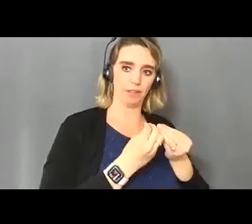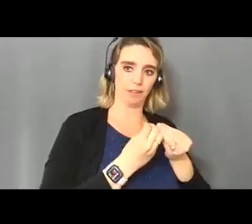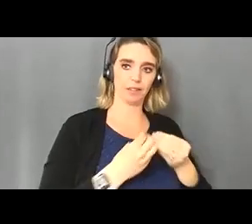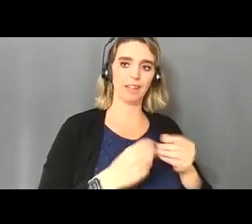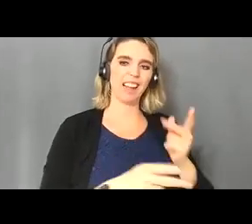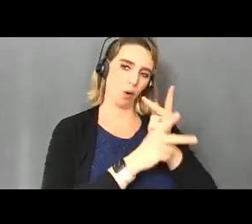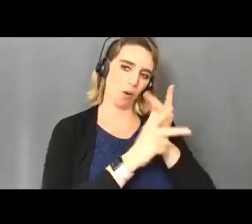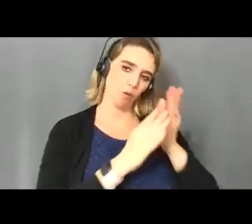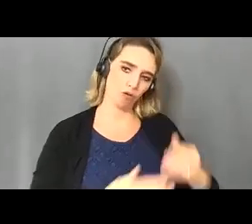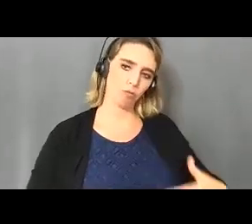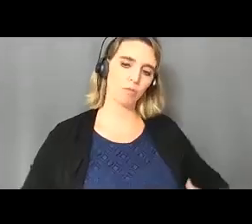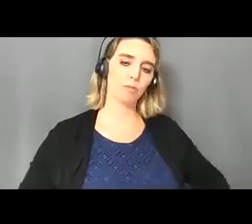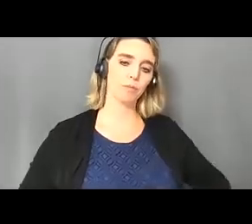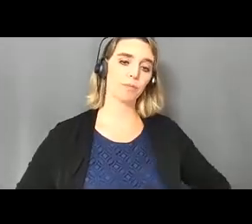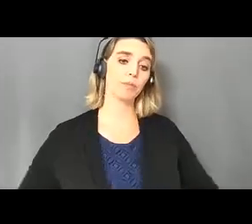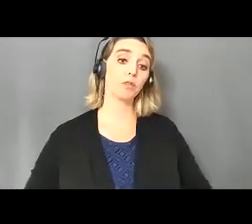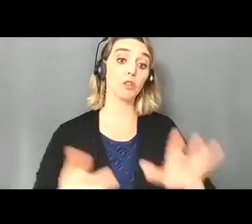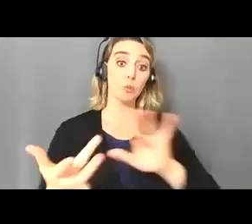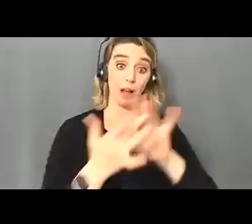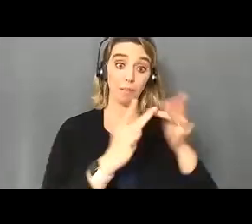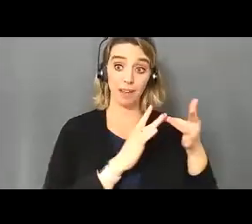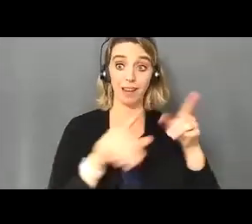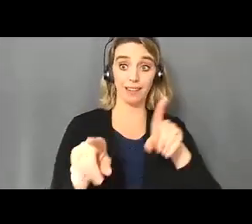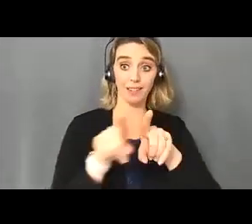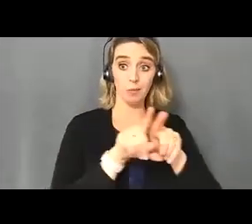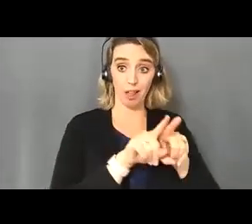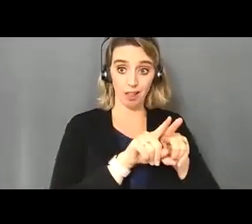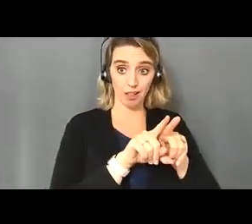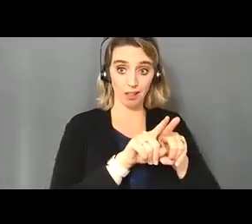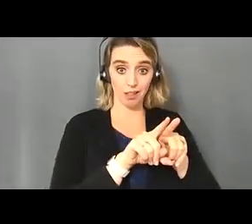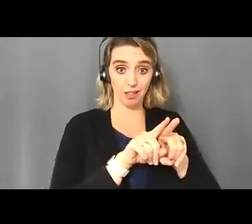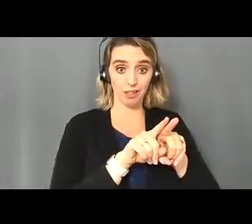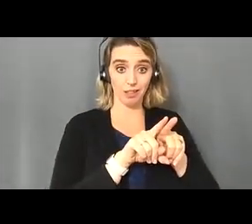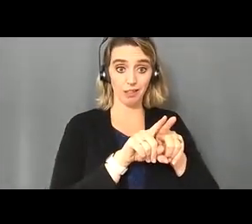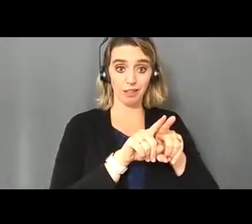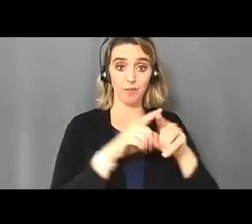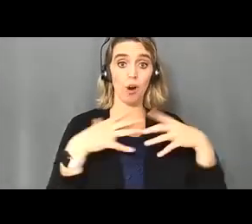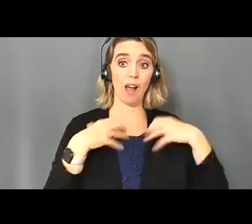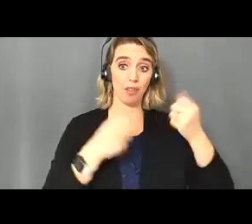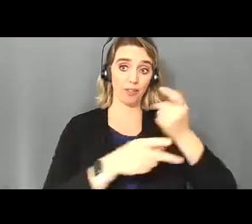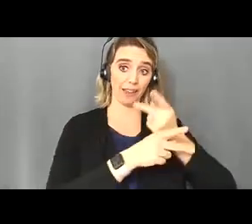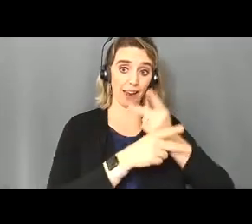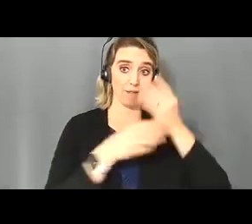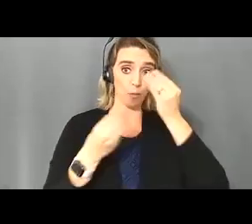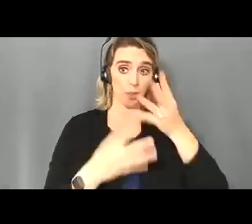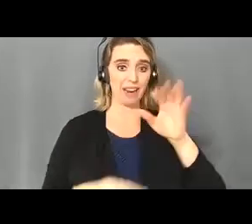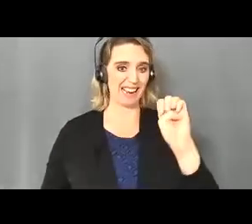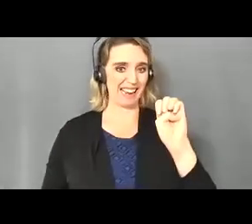There are some website guidelines out there for healthcare information. So there is an E-health code of ethics,